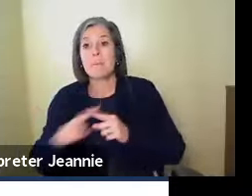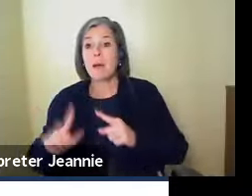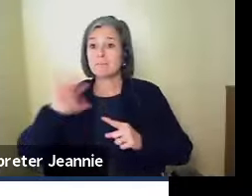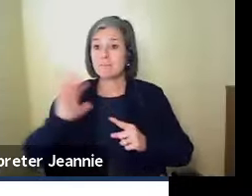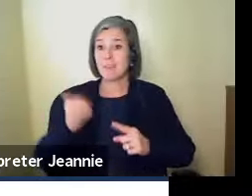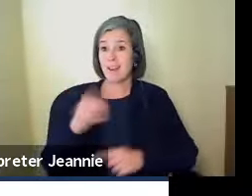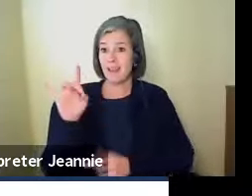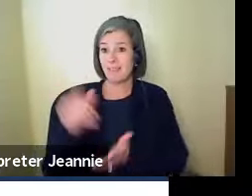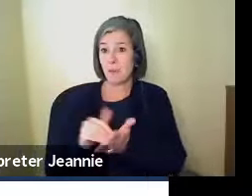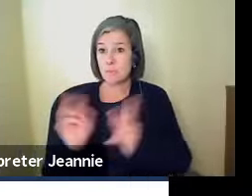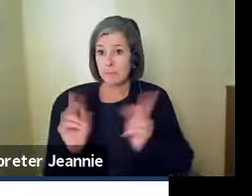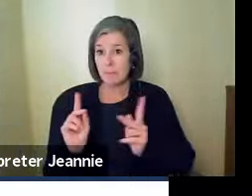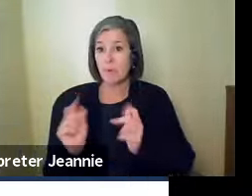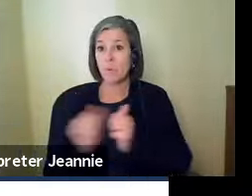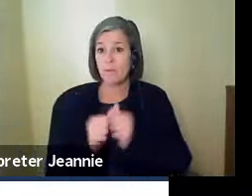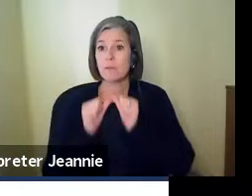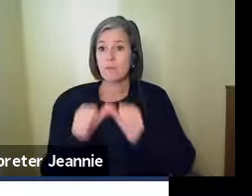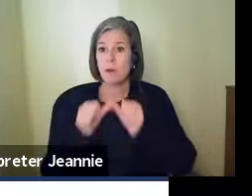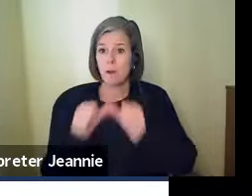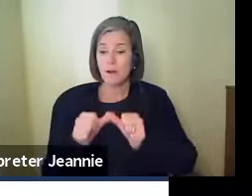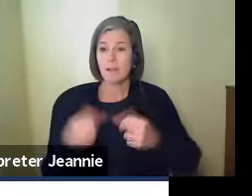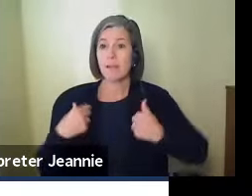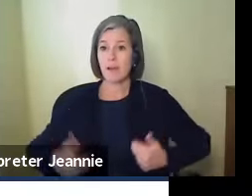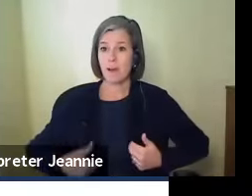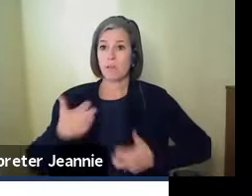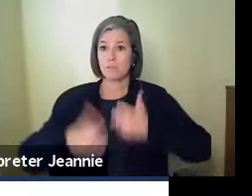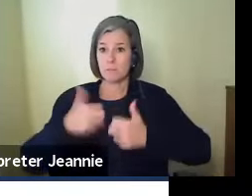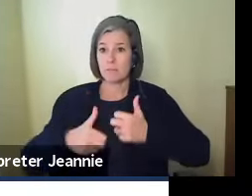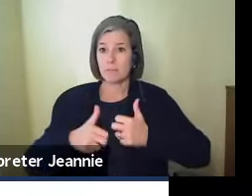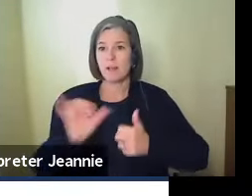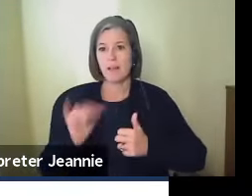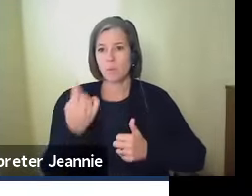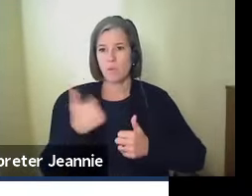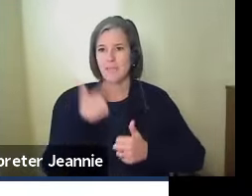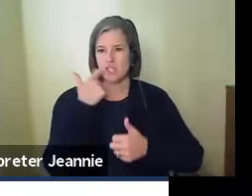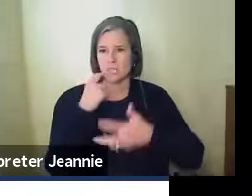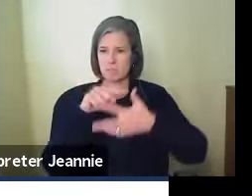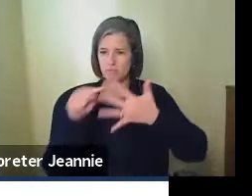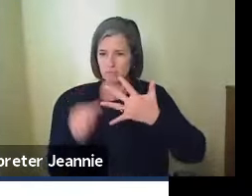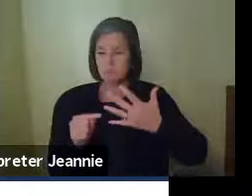people with chronic health conditions like the ones I just described who were included